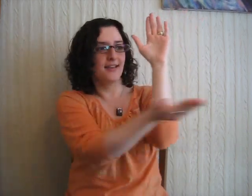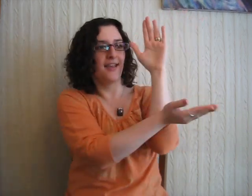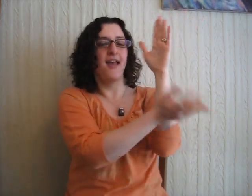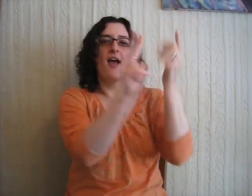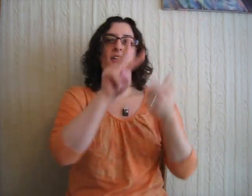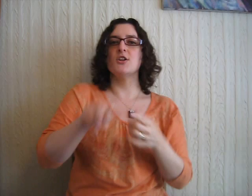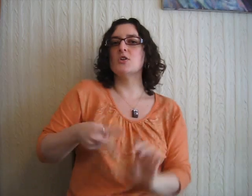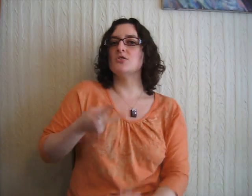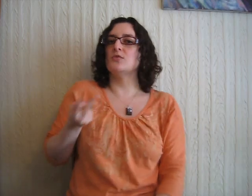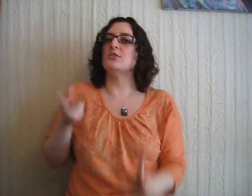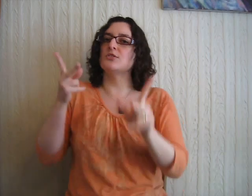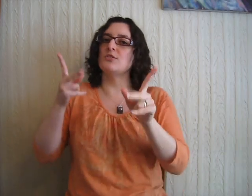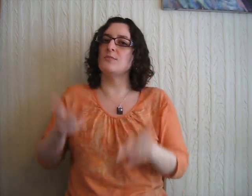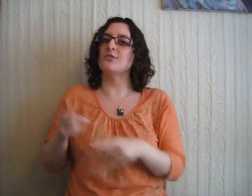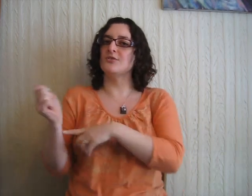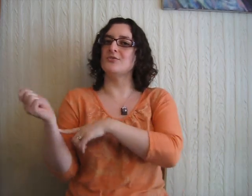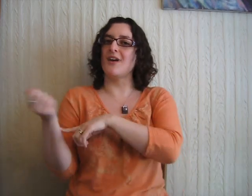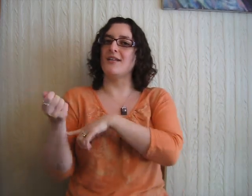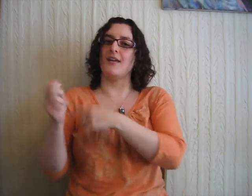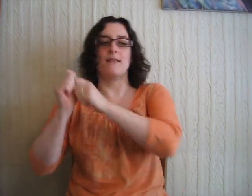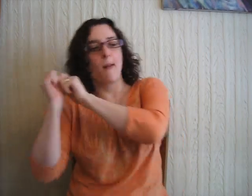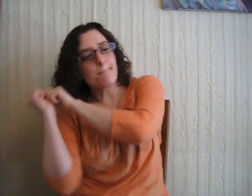And then you can switch to the person's whose cutting it